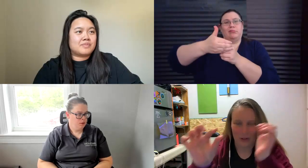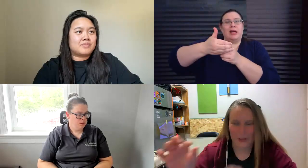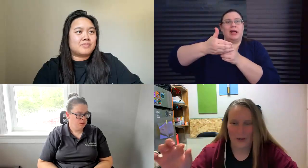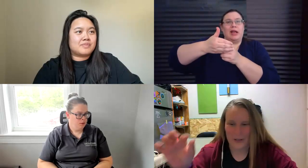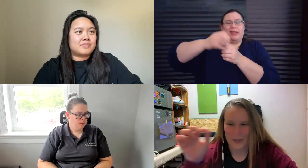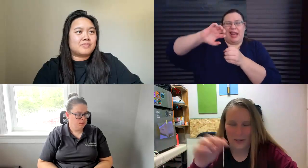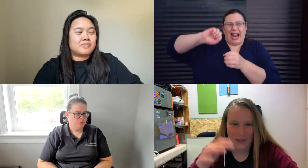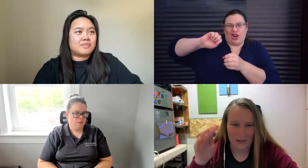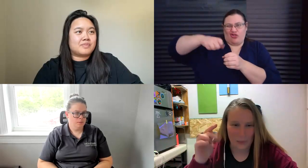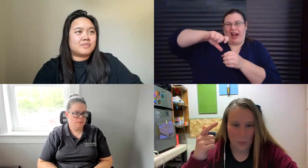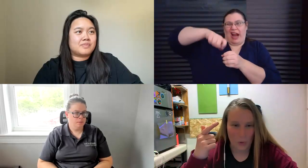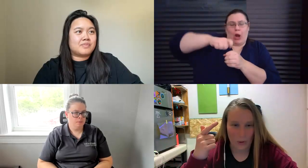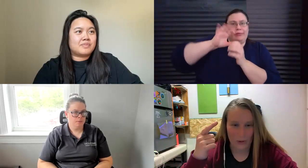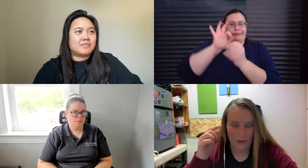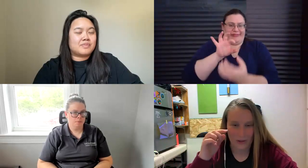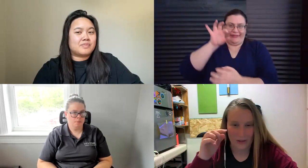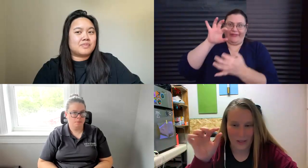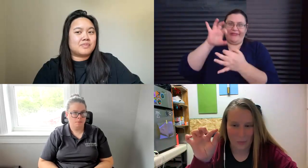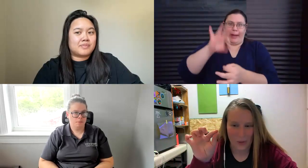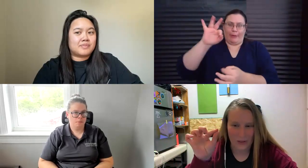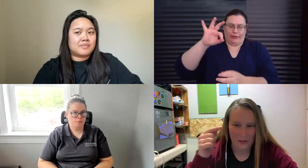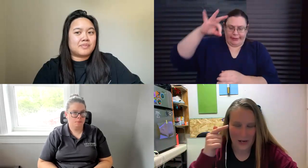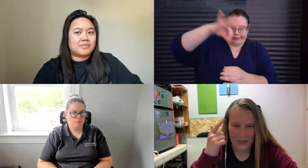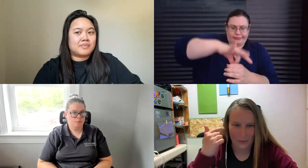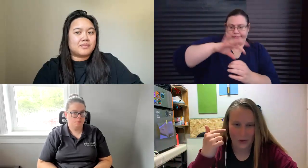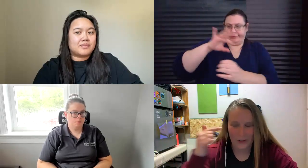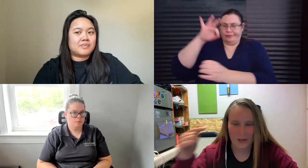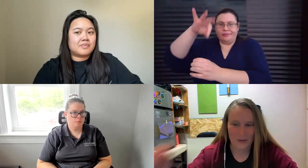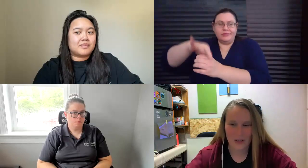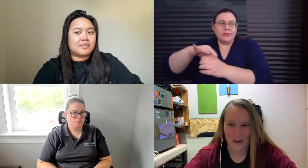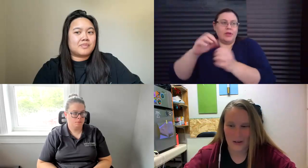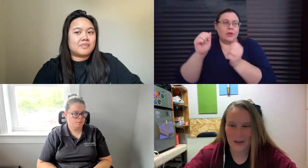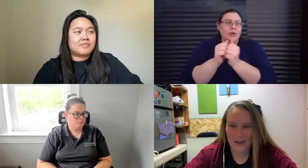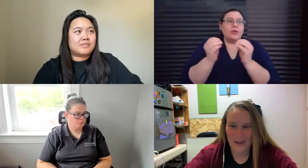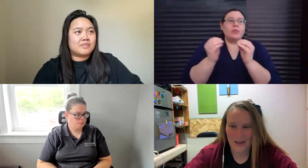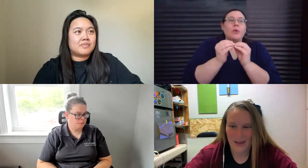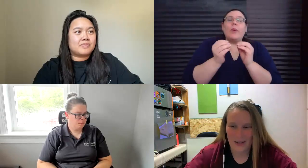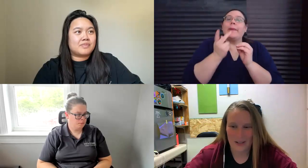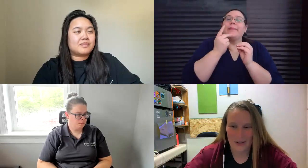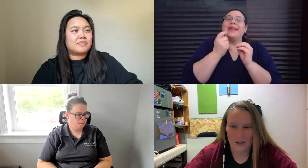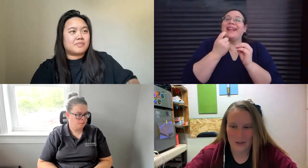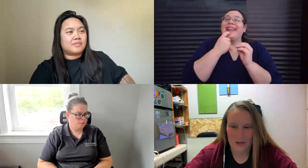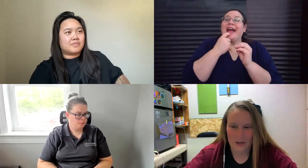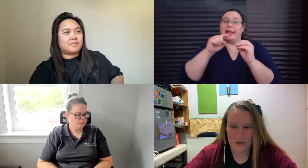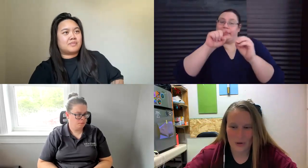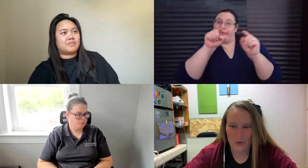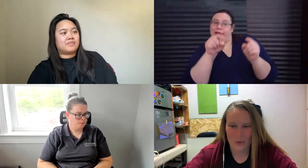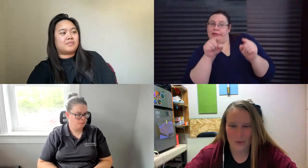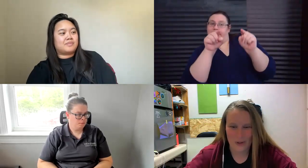fit in the eye socket and more paint glass around the edge of the eye. It looked so good.